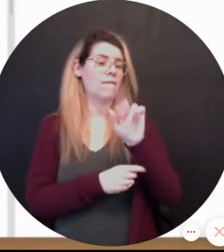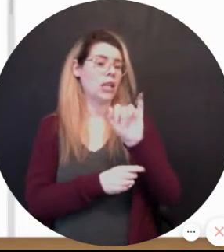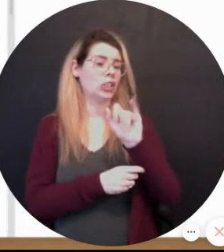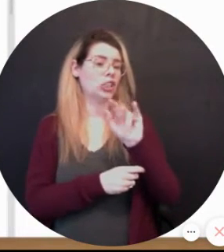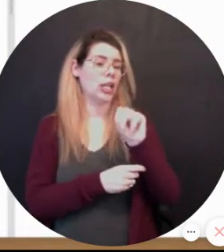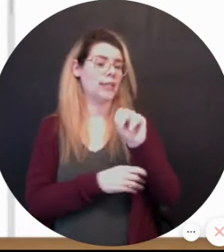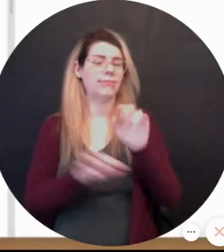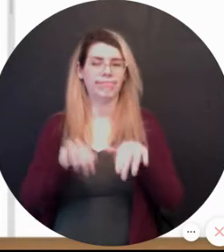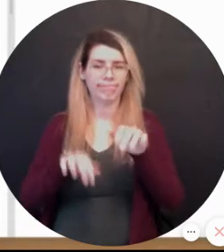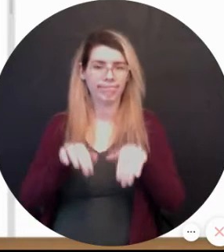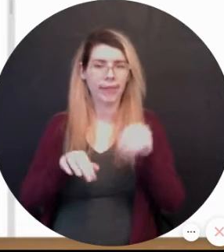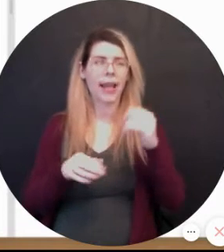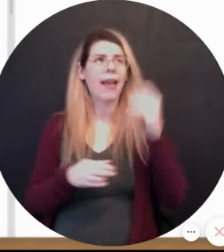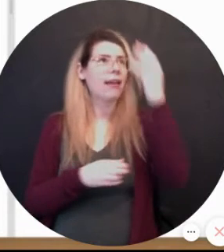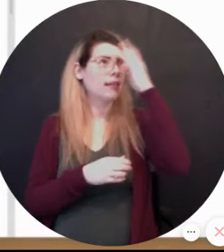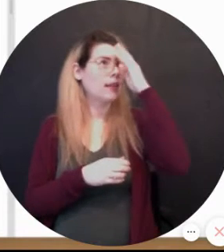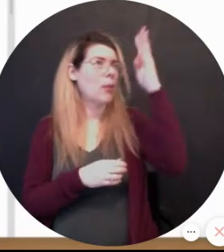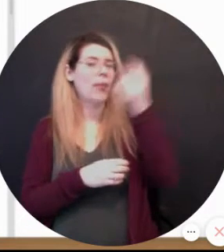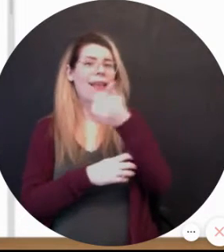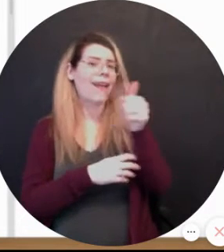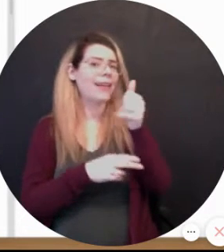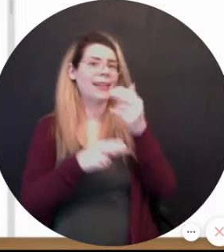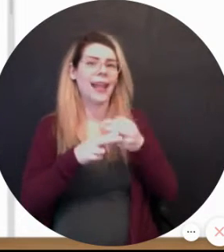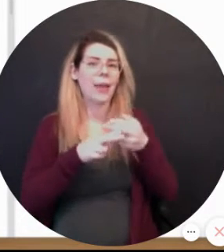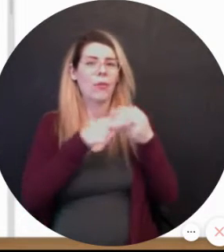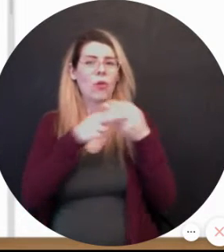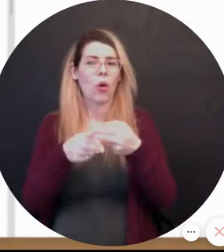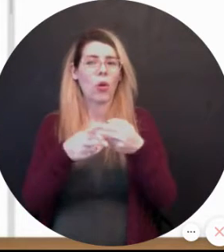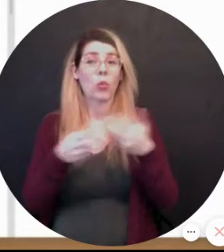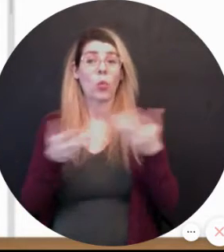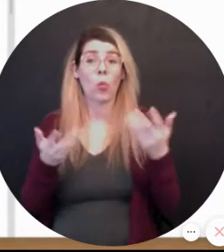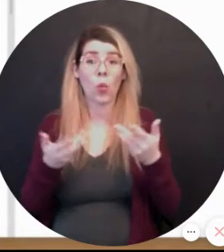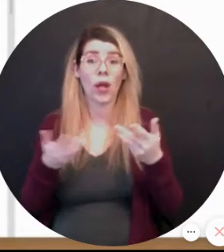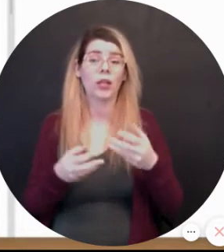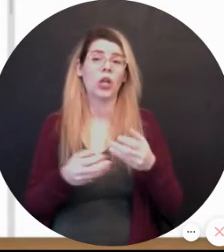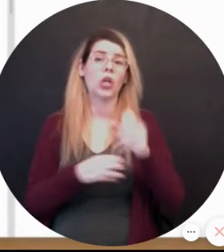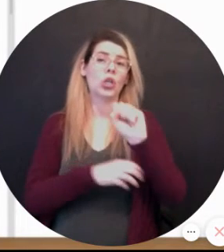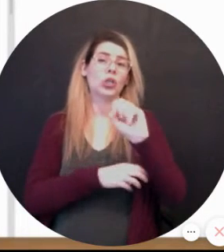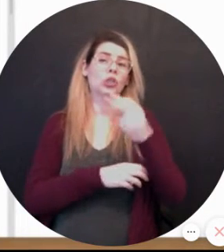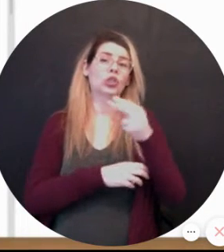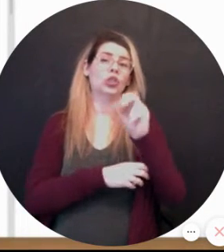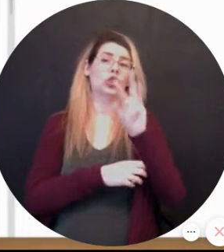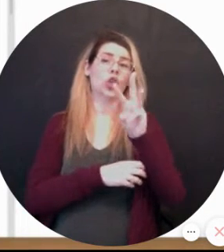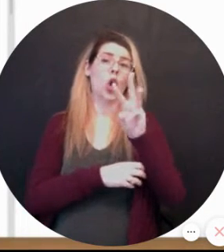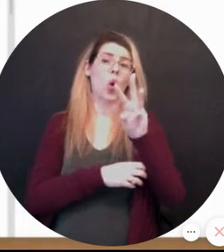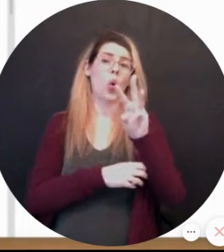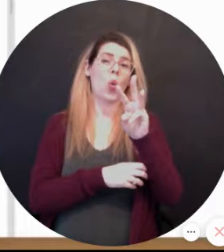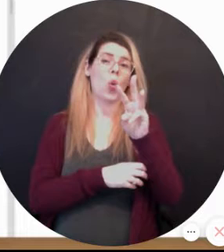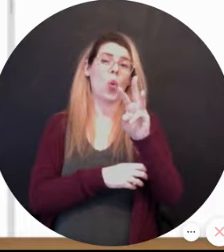and I can name it any name I want, I'll call it ShowToday. Actually, I'll call it ShowDate.